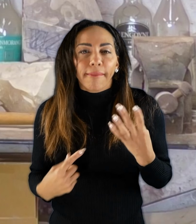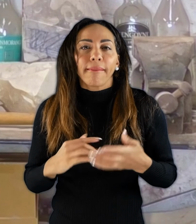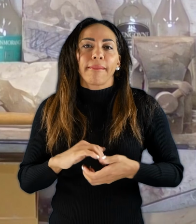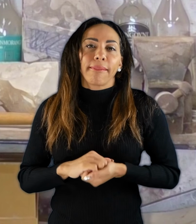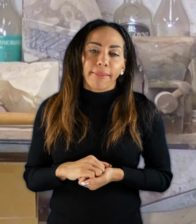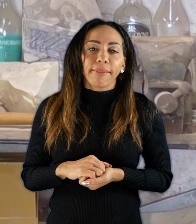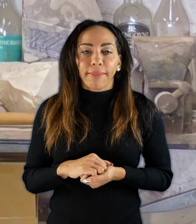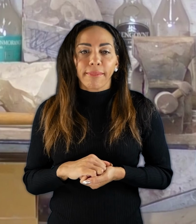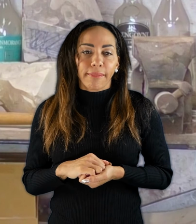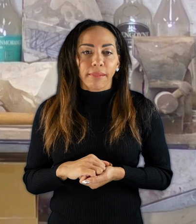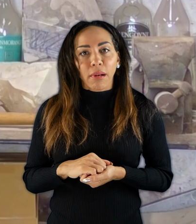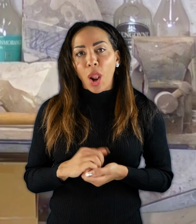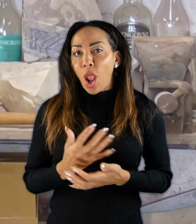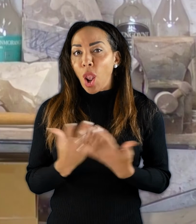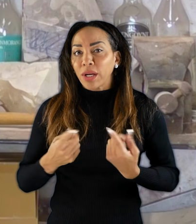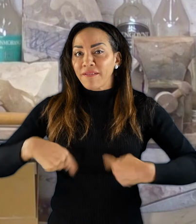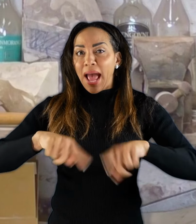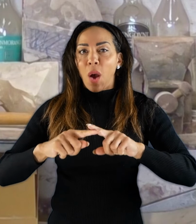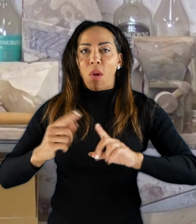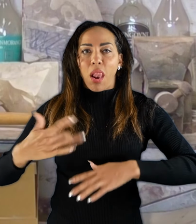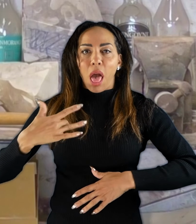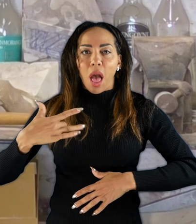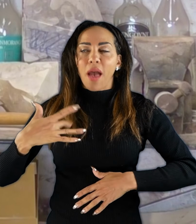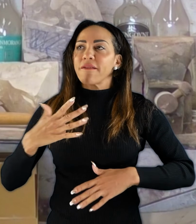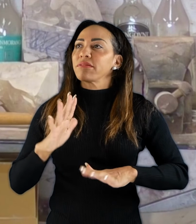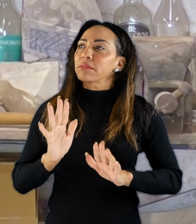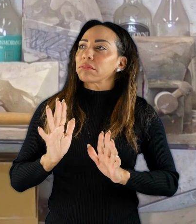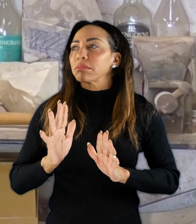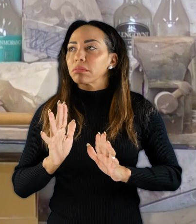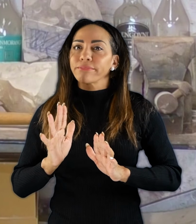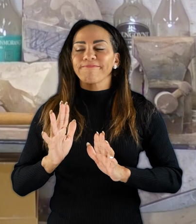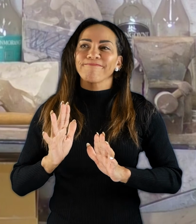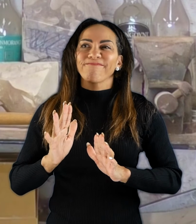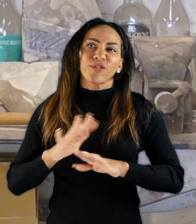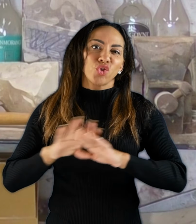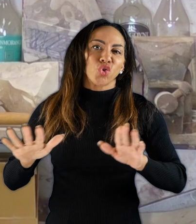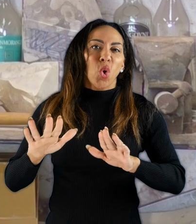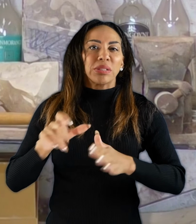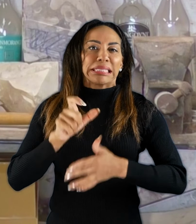We do spend a lot of our lives trying to educate the non-disabled about